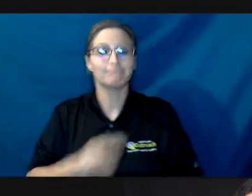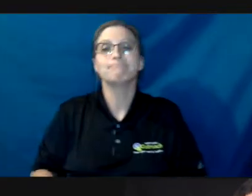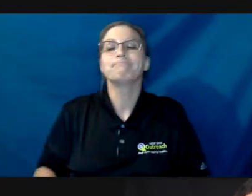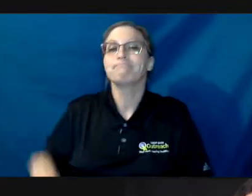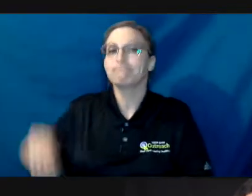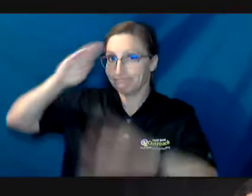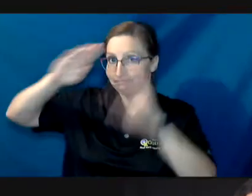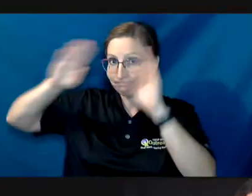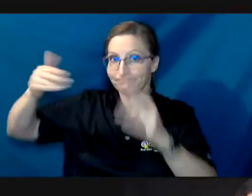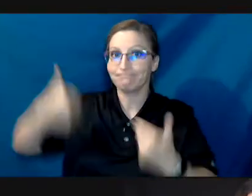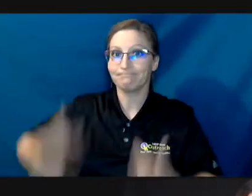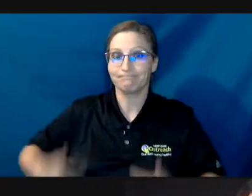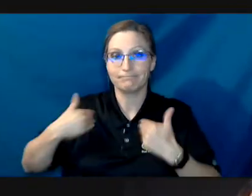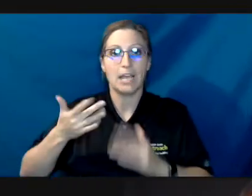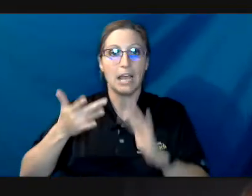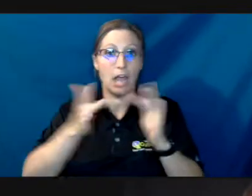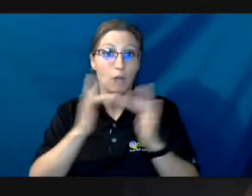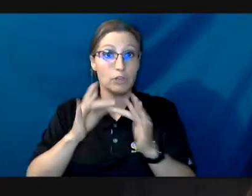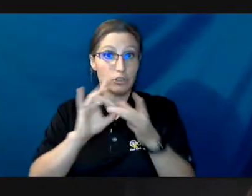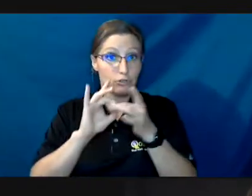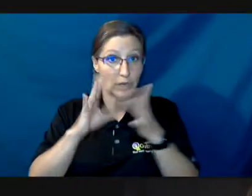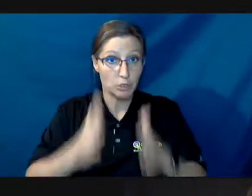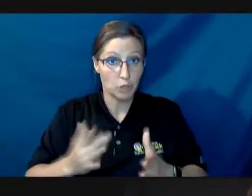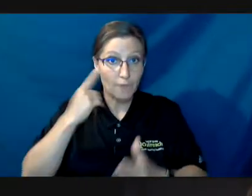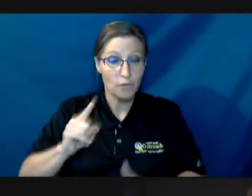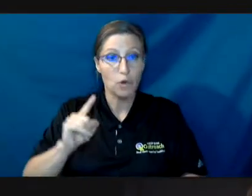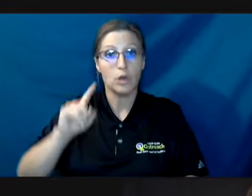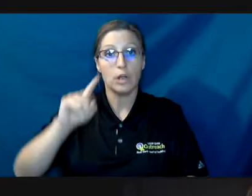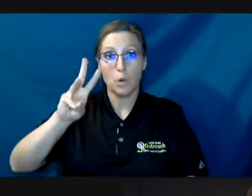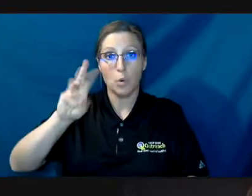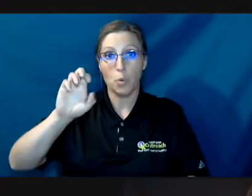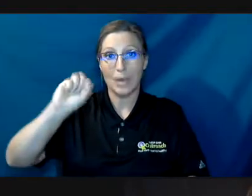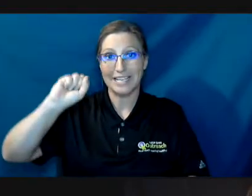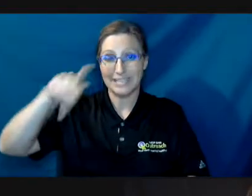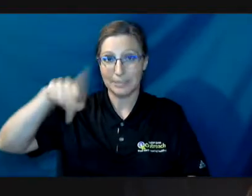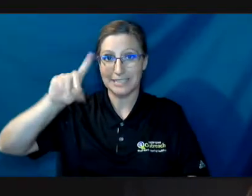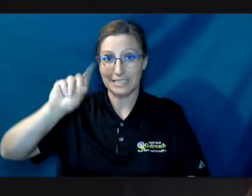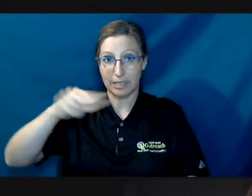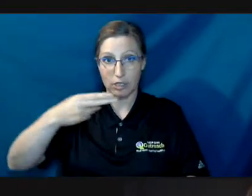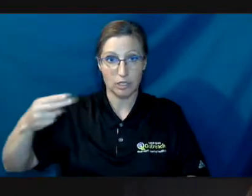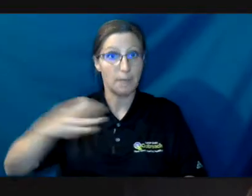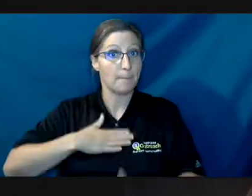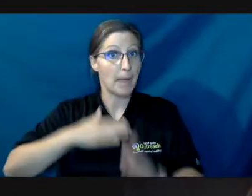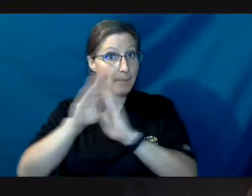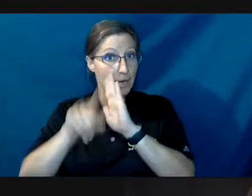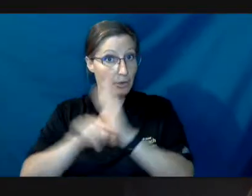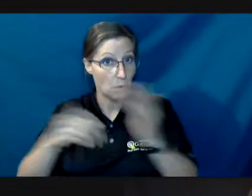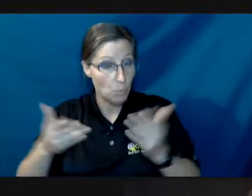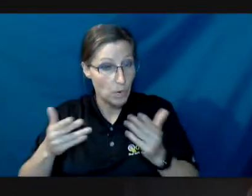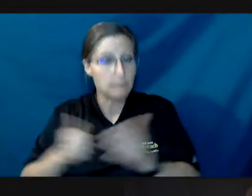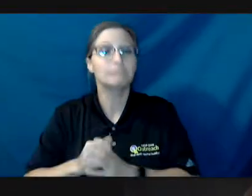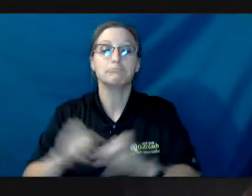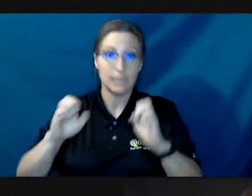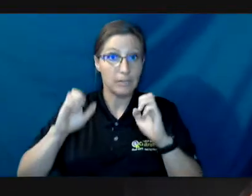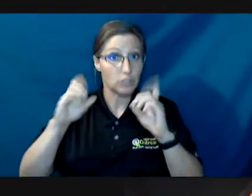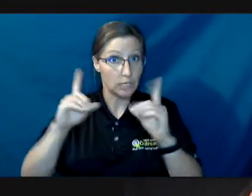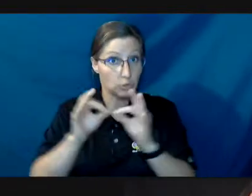I am the current Outreach Director for WESP-DHH. My background is as an educational interpreter